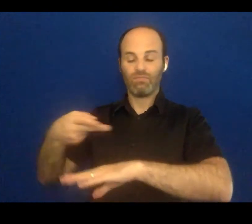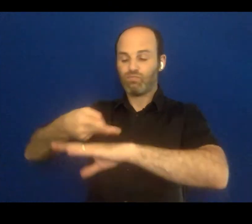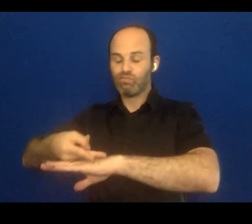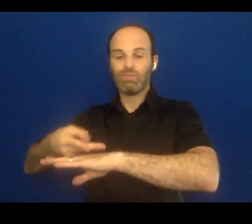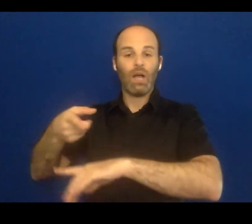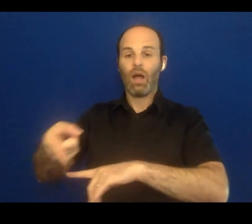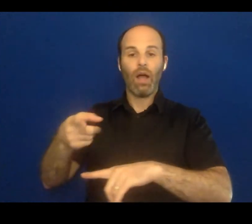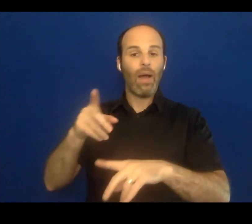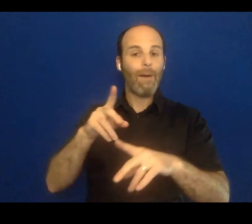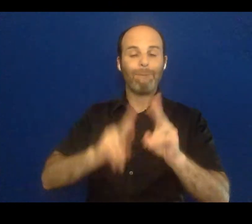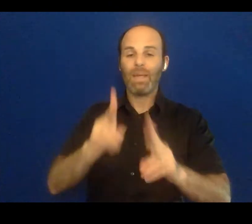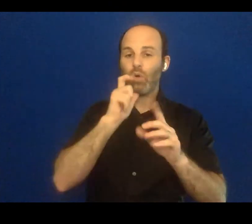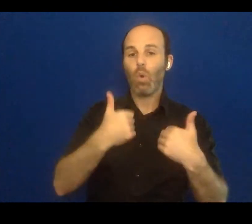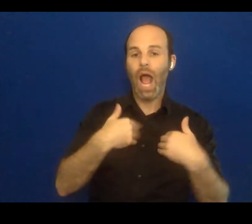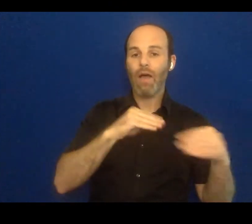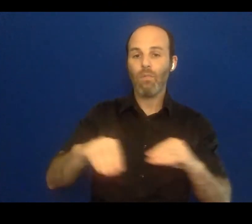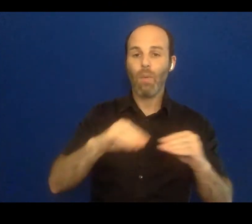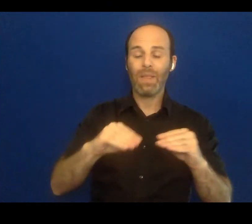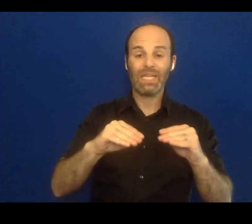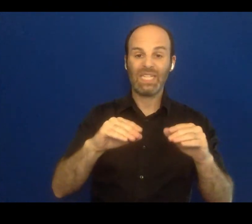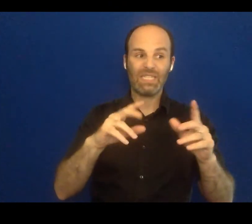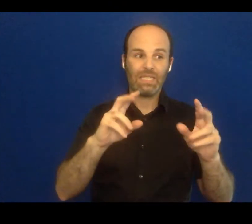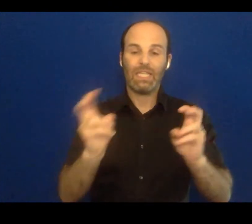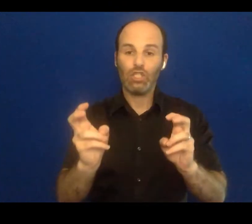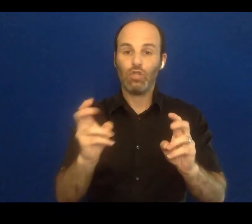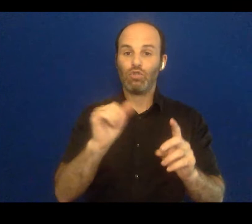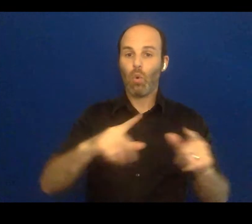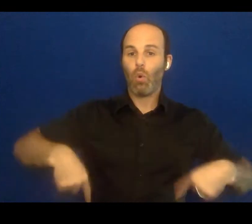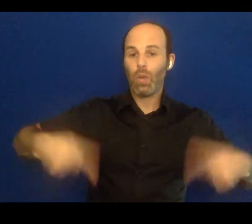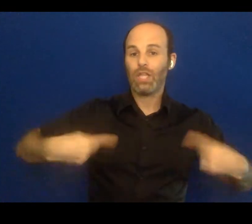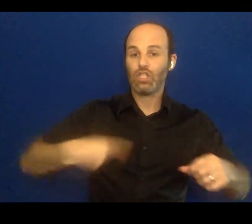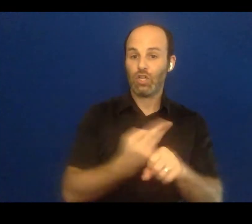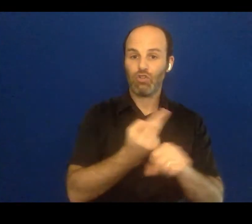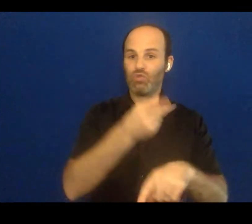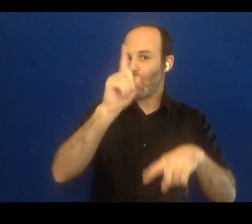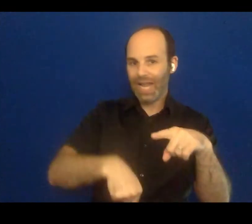INACCESSIBLE FOR PEOPLE WITH ACCESSIBLE ISSUES, SO LIKE A